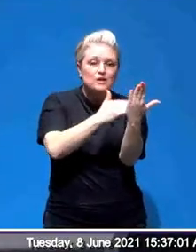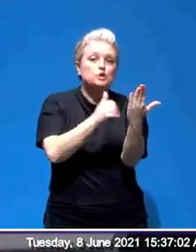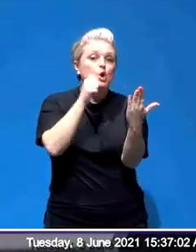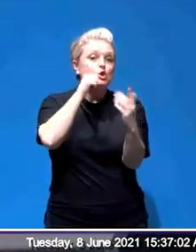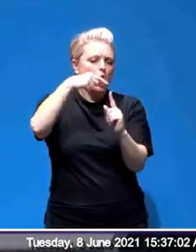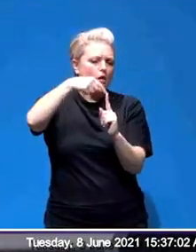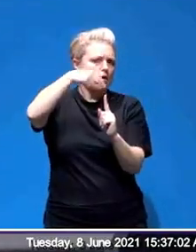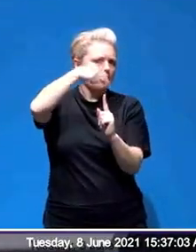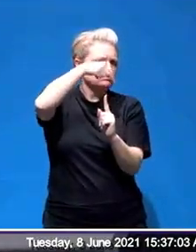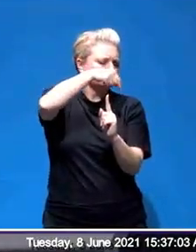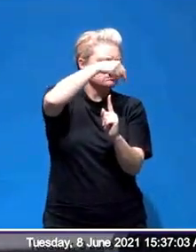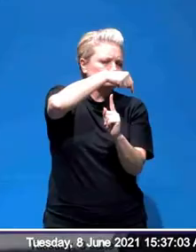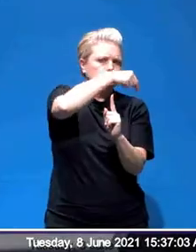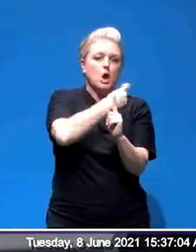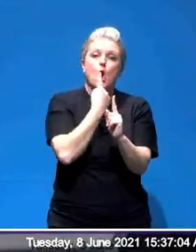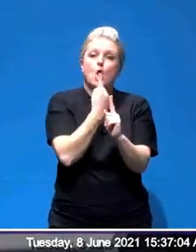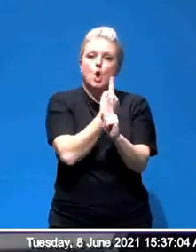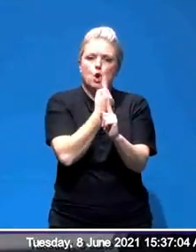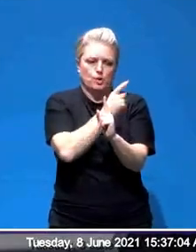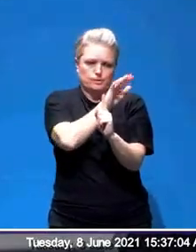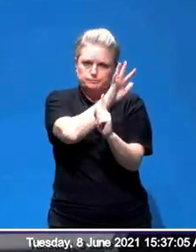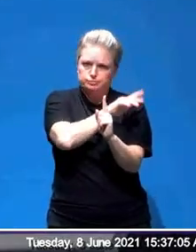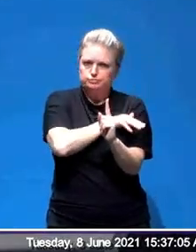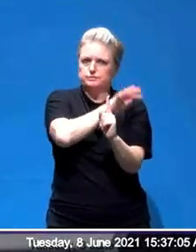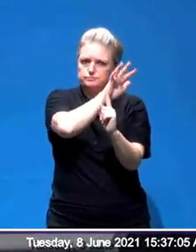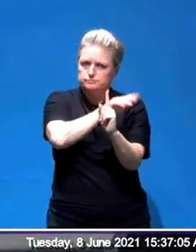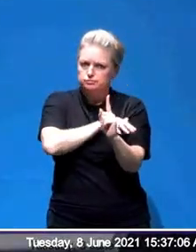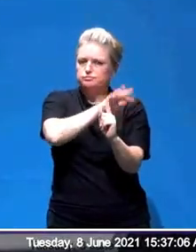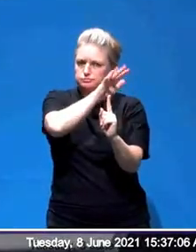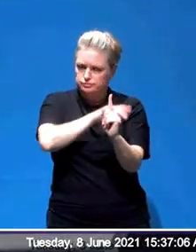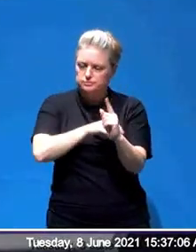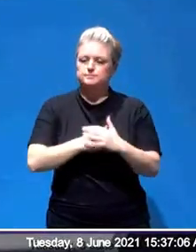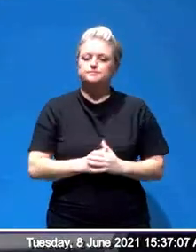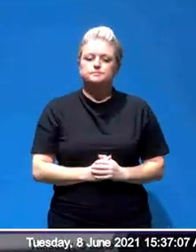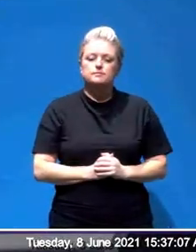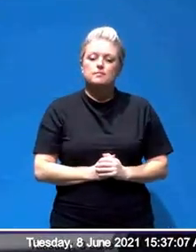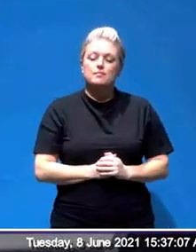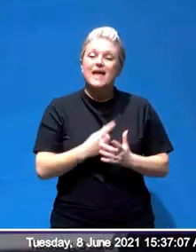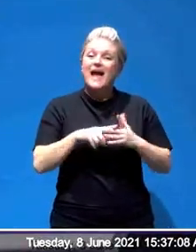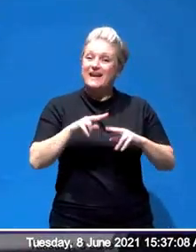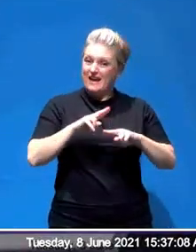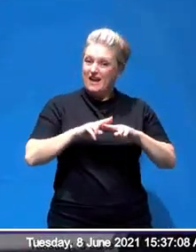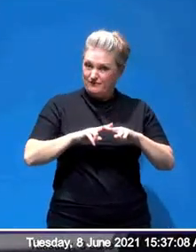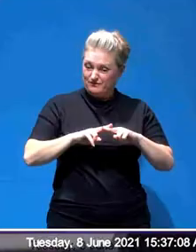Are you aware that anyone does review, if they find a problem in RiskMan reporting, is there a process for checking if that